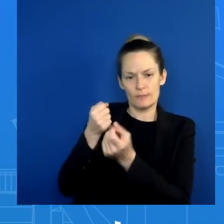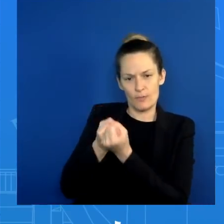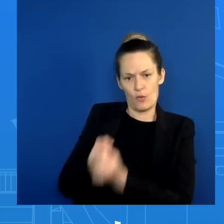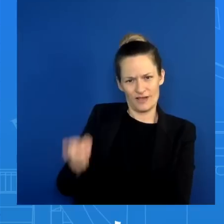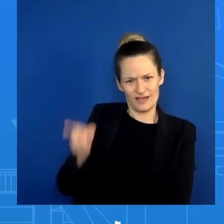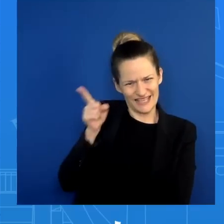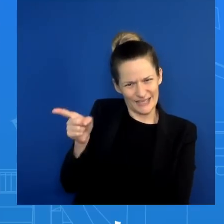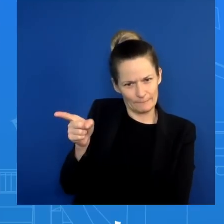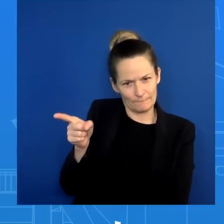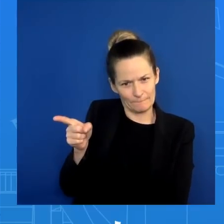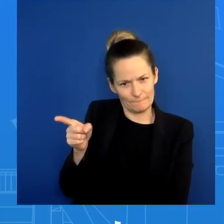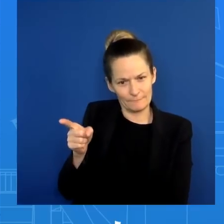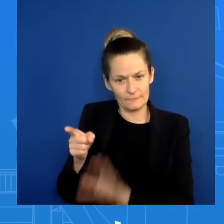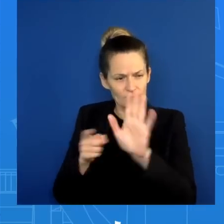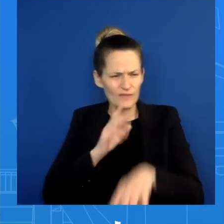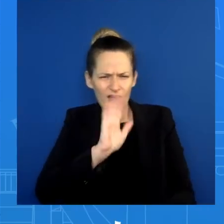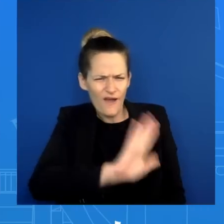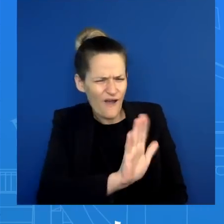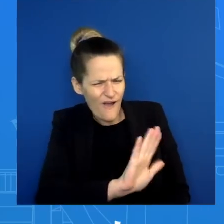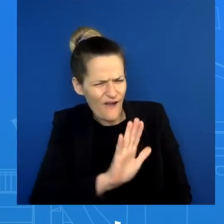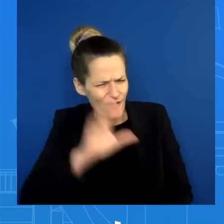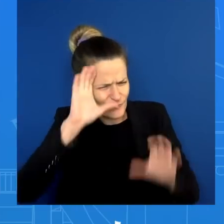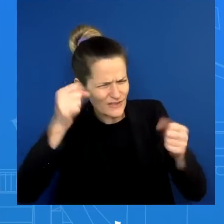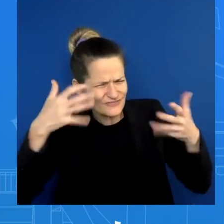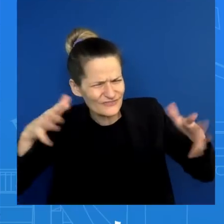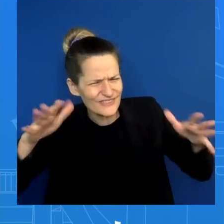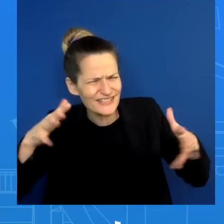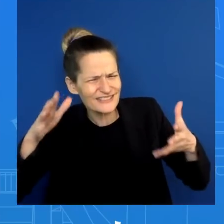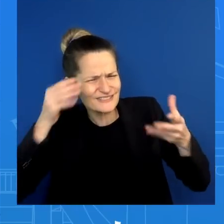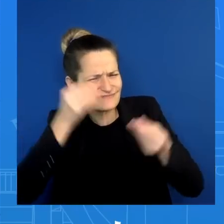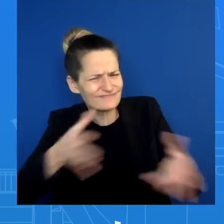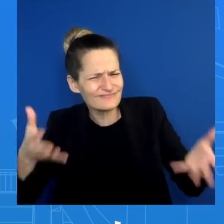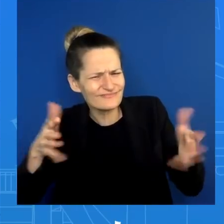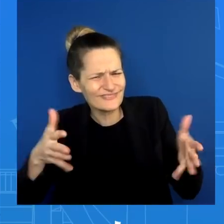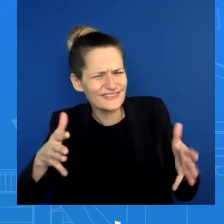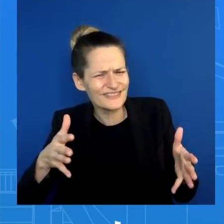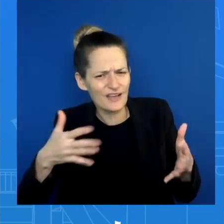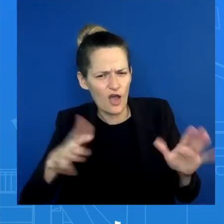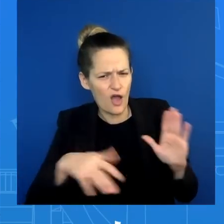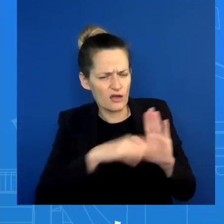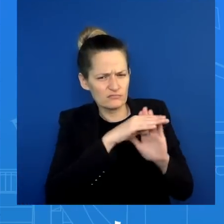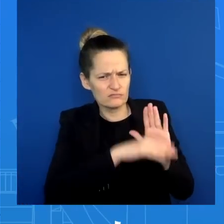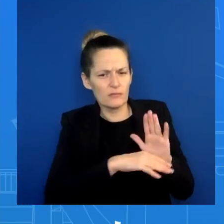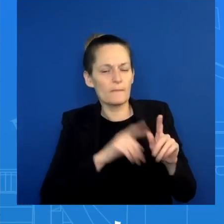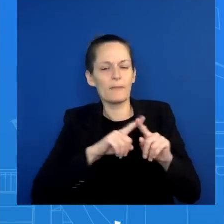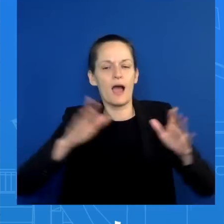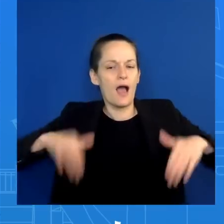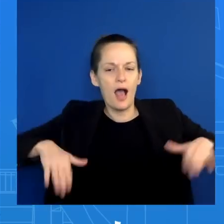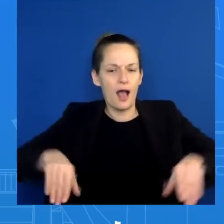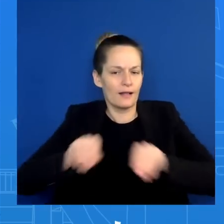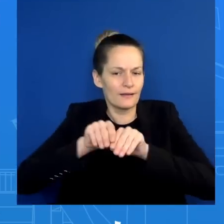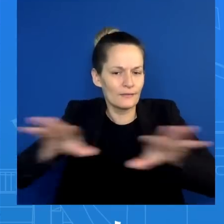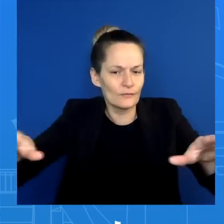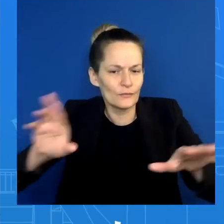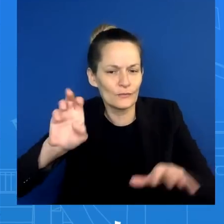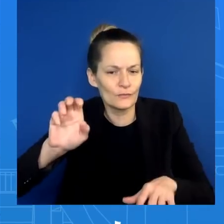of what of what was this discussed? But the full report will be out soon. Look, we have we've been asked this question before.